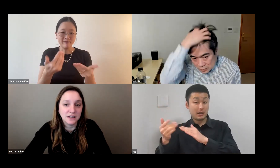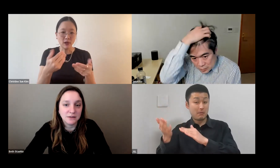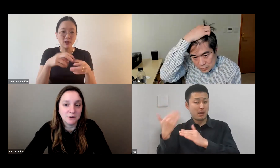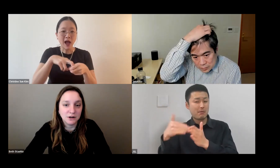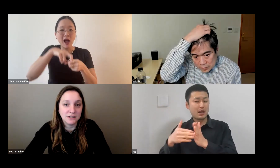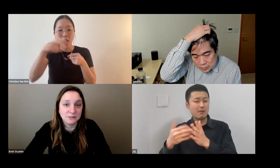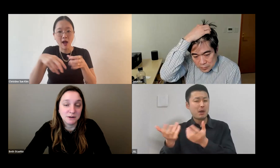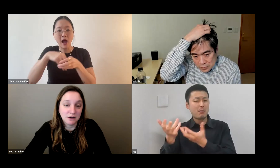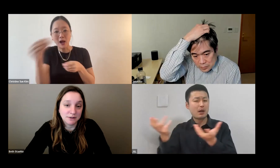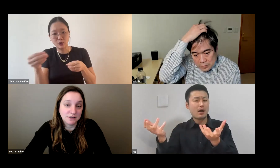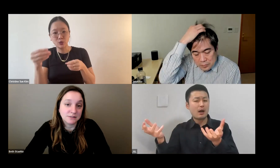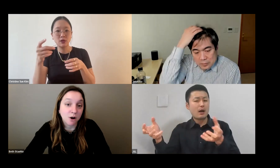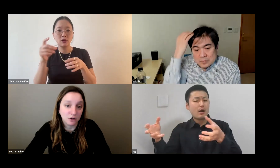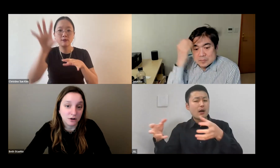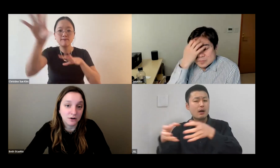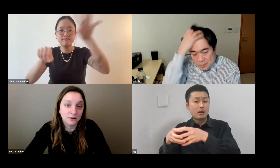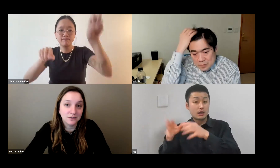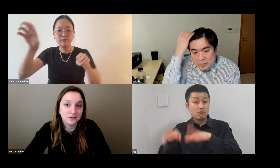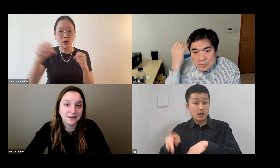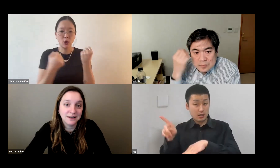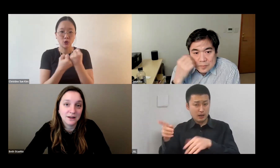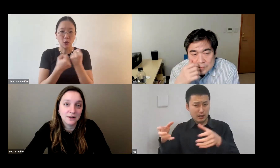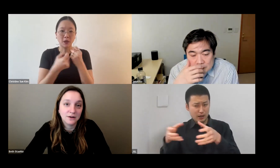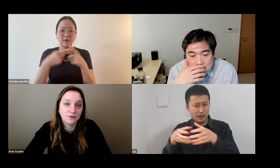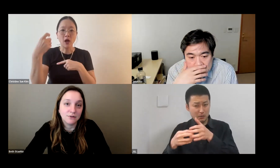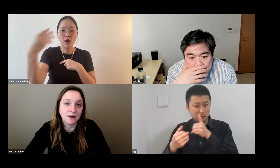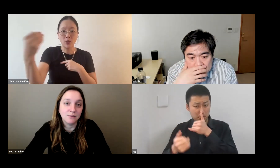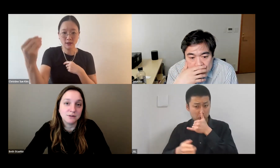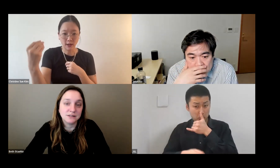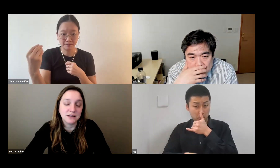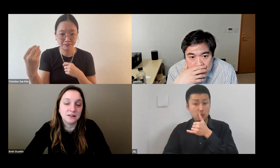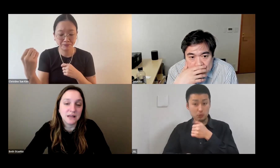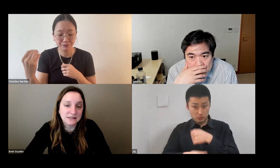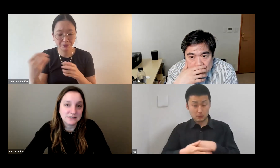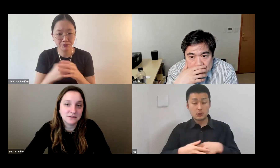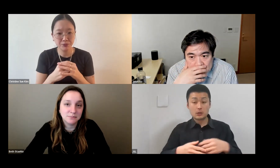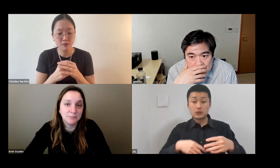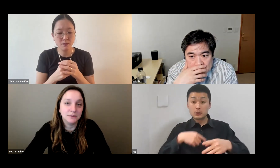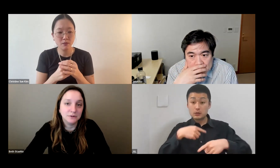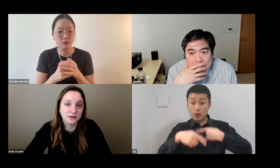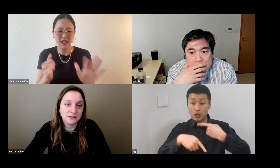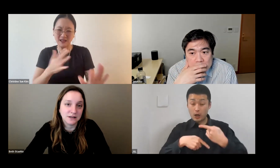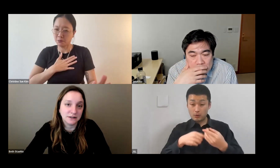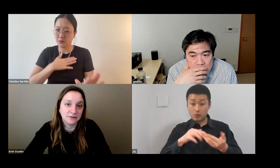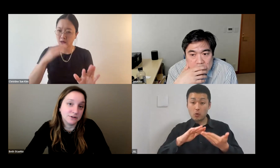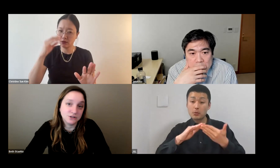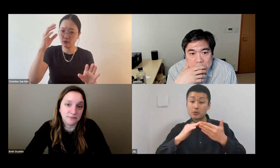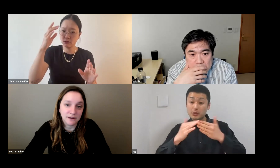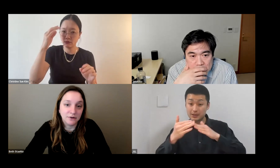community is becoming smaller, right? We're seeing less people learning sign language somehow.